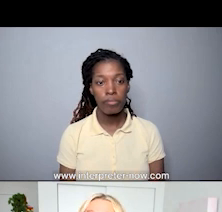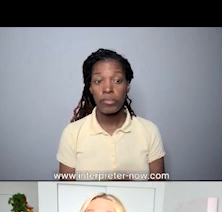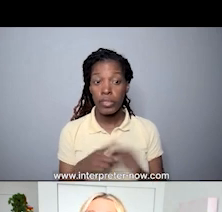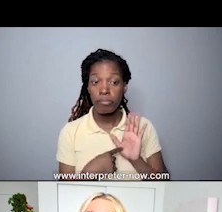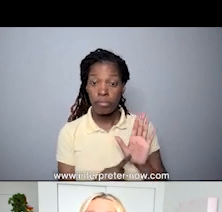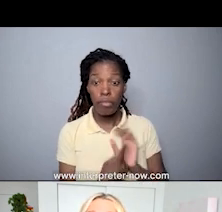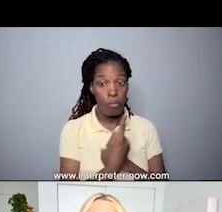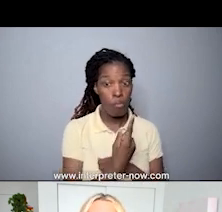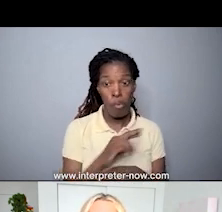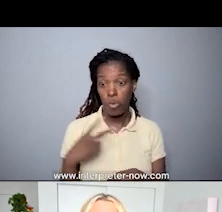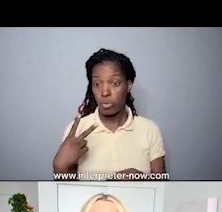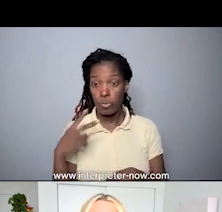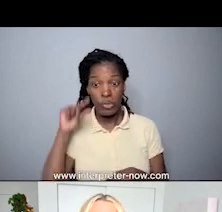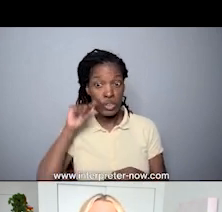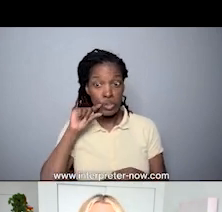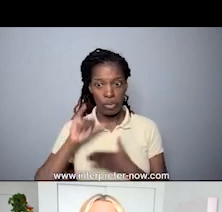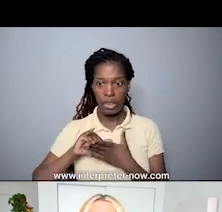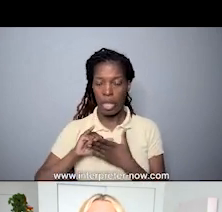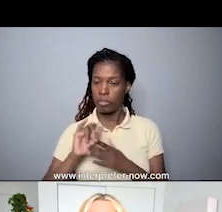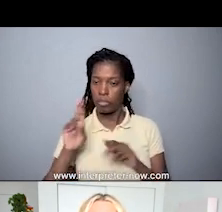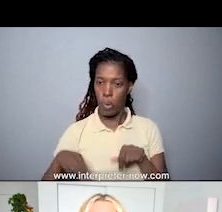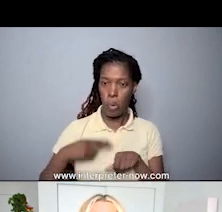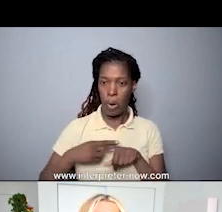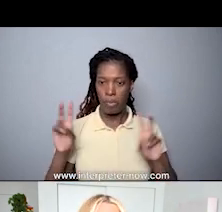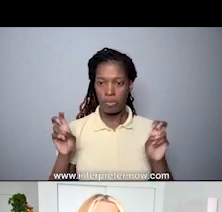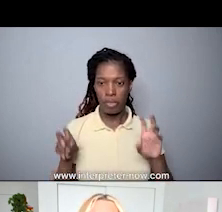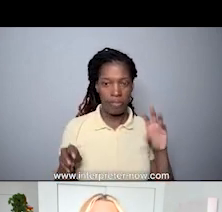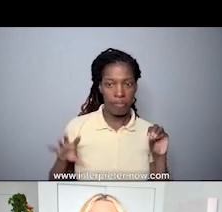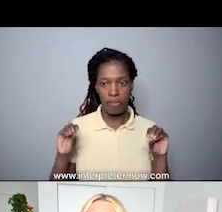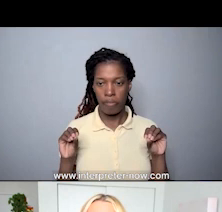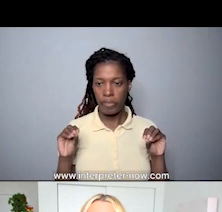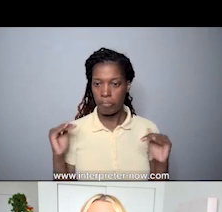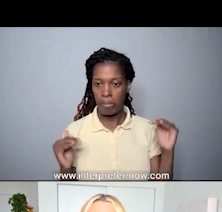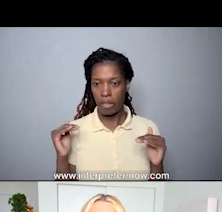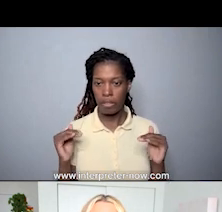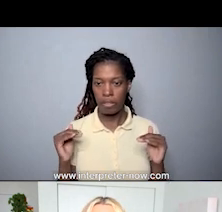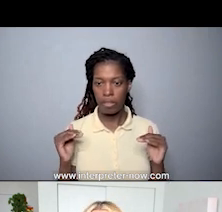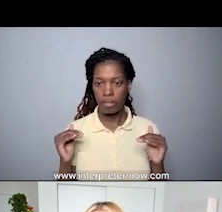Implying one or two genders are the norm, like 50-50 gender balance.